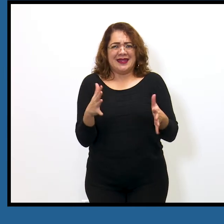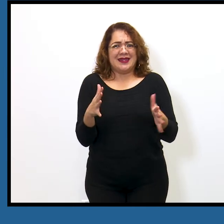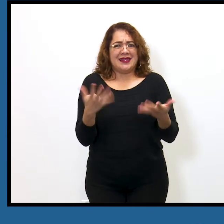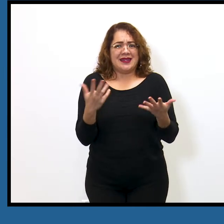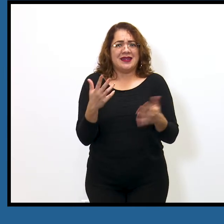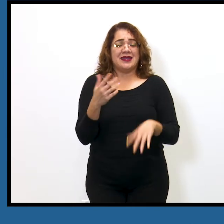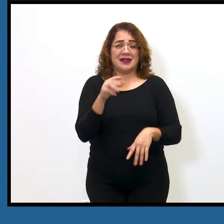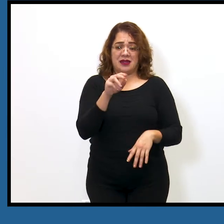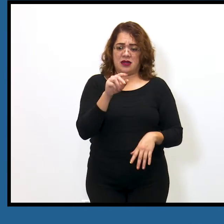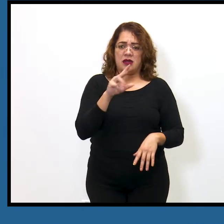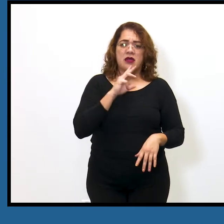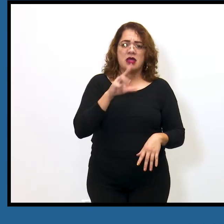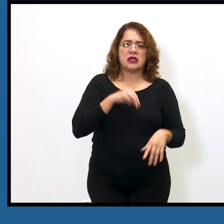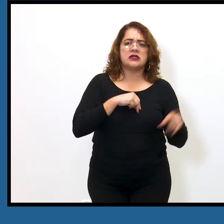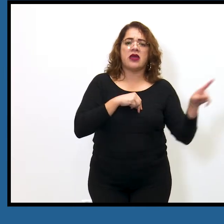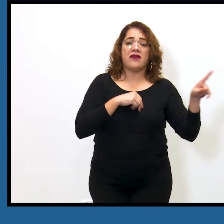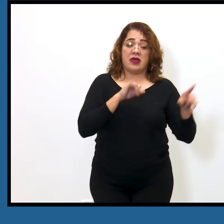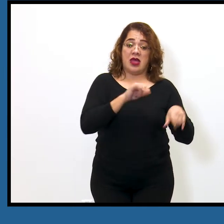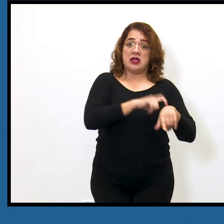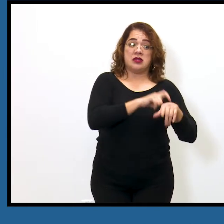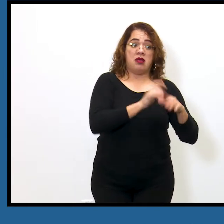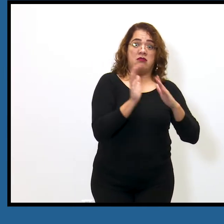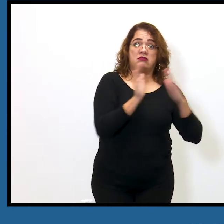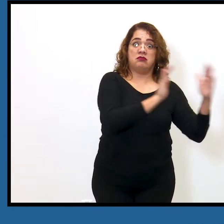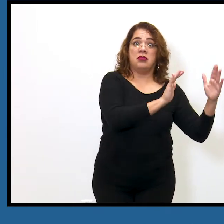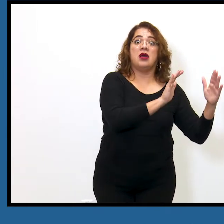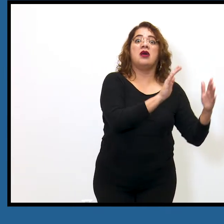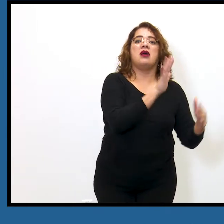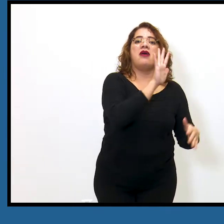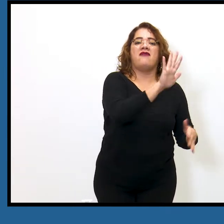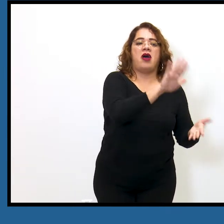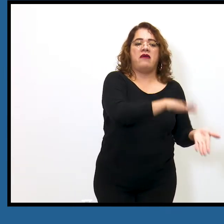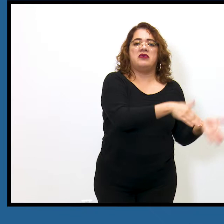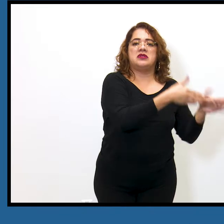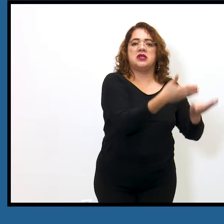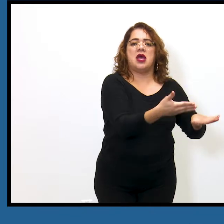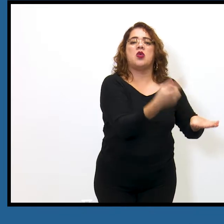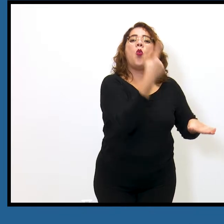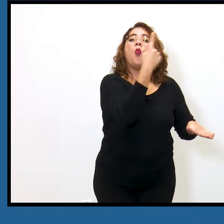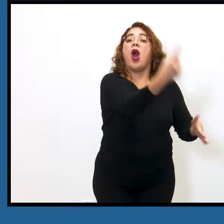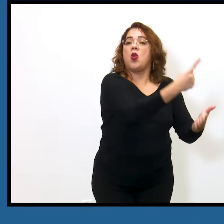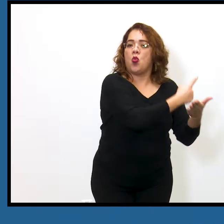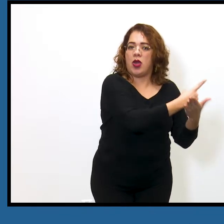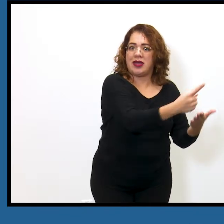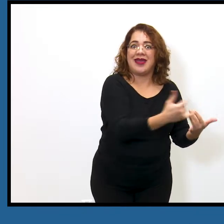had maybe five people. We had you know five deaths in a week so we're at five times that number now